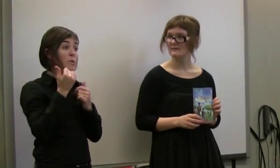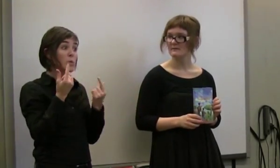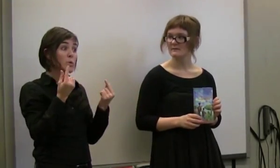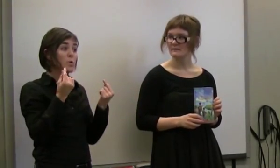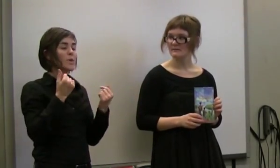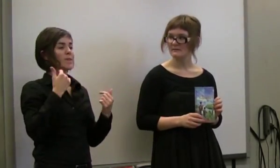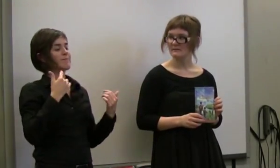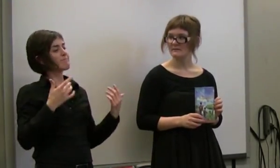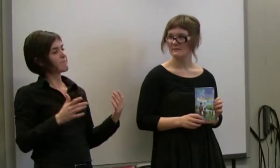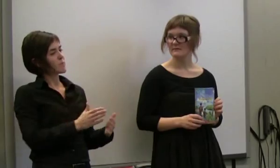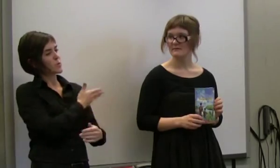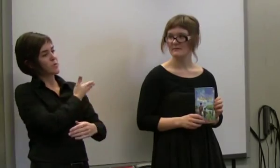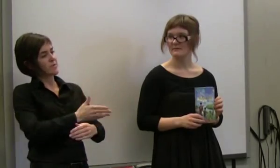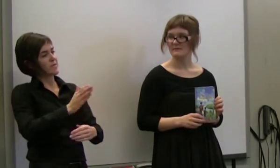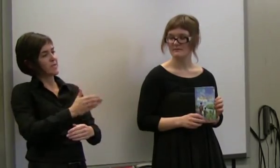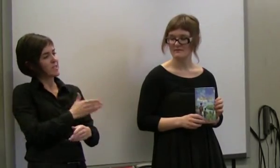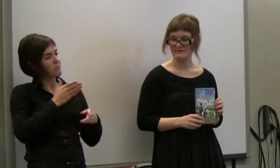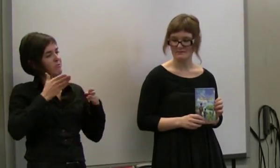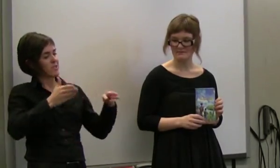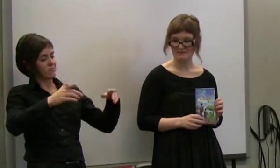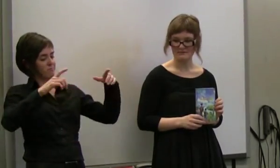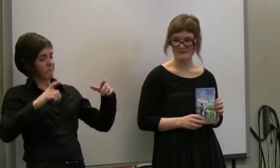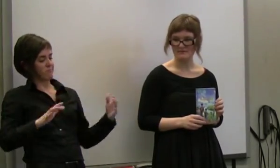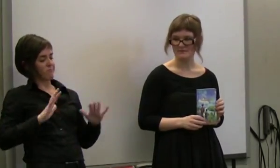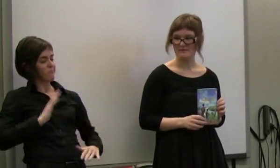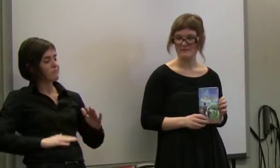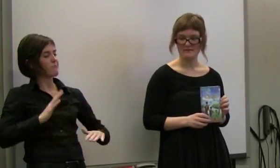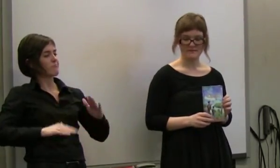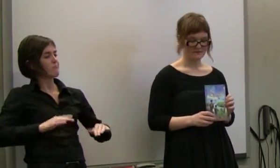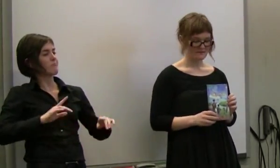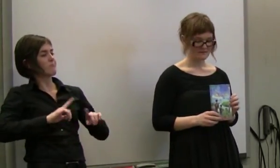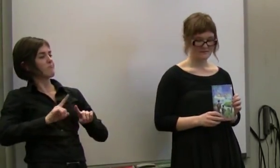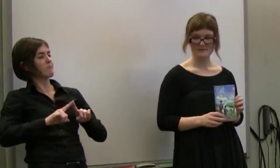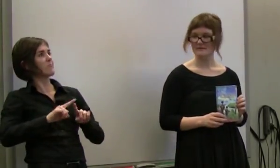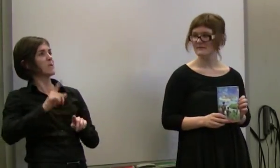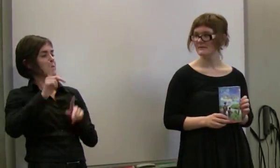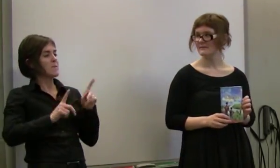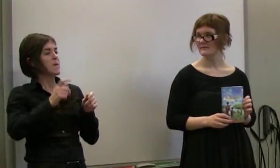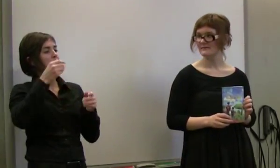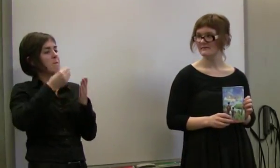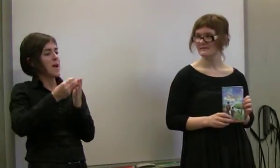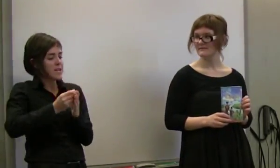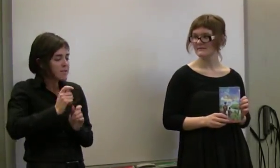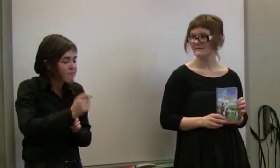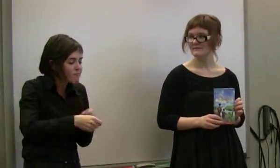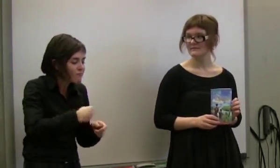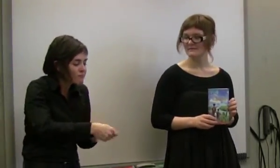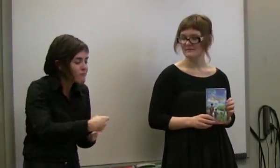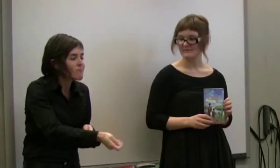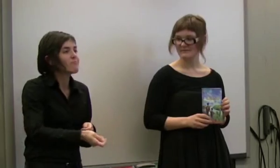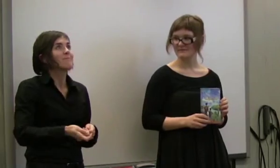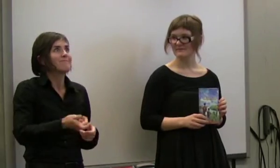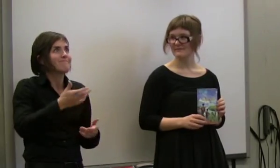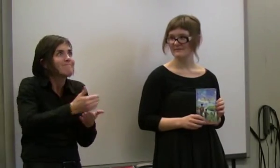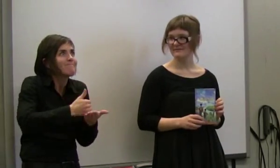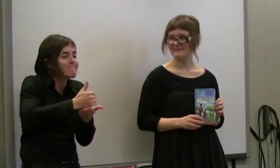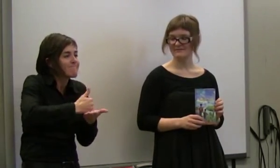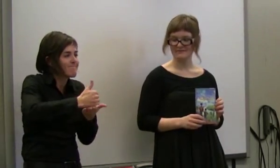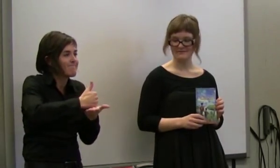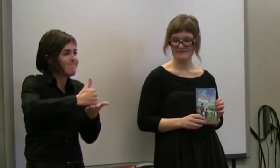and they are trying to escape by becoming street musicians.